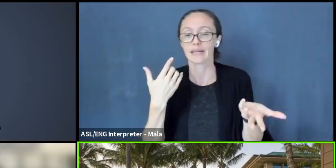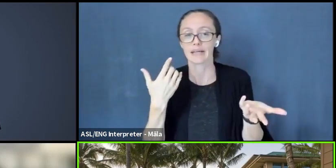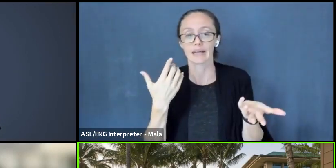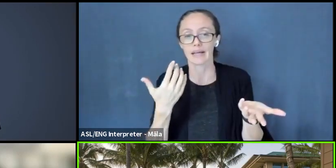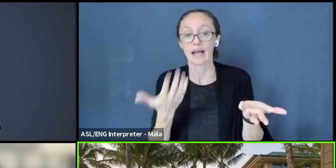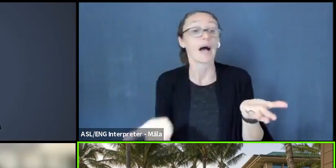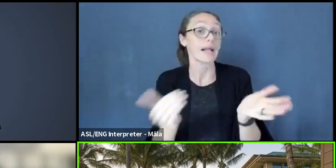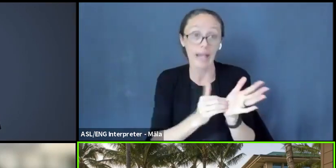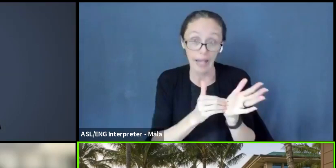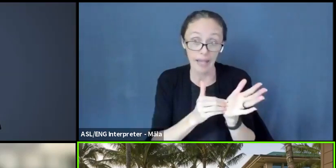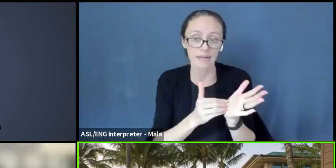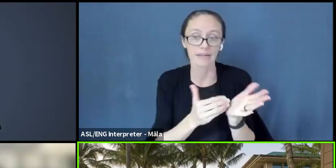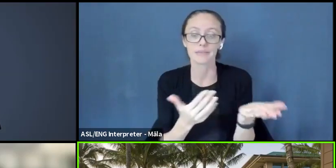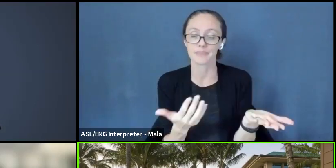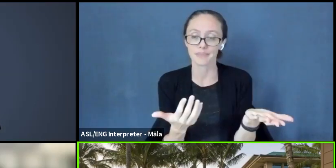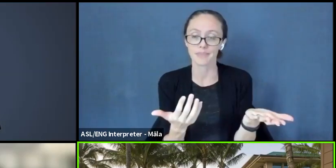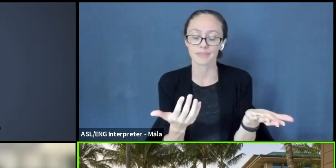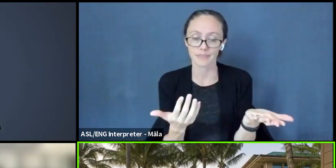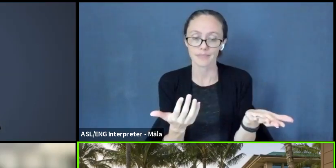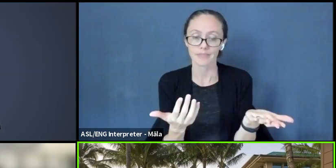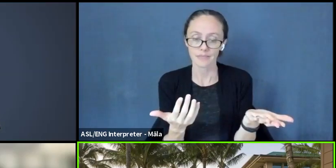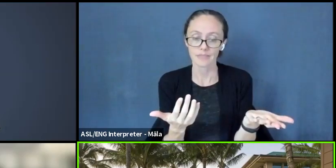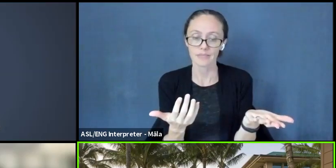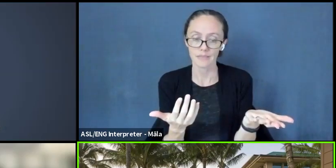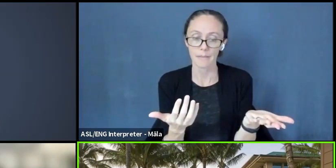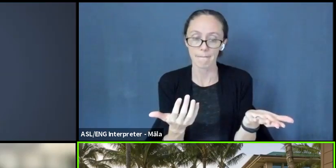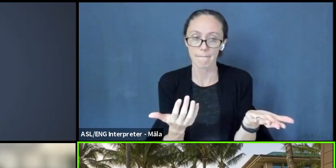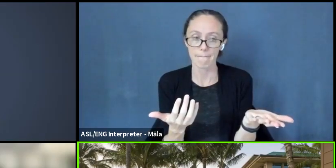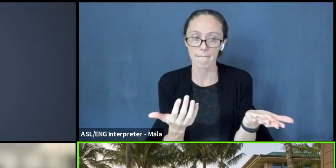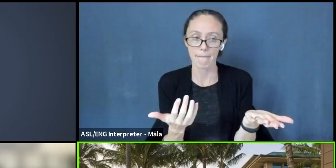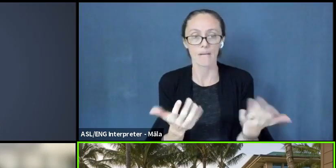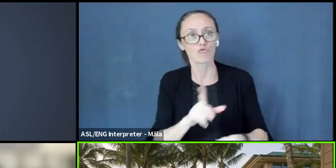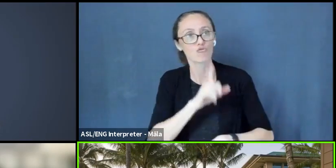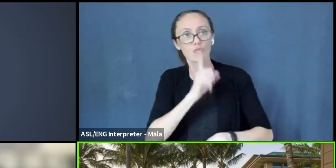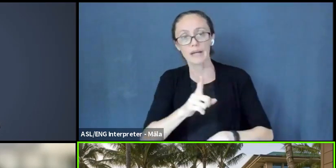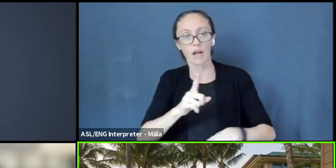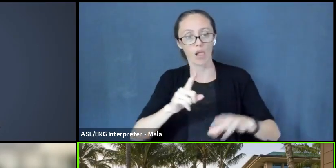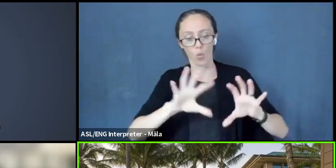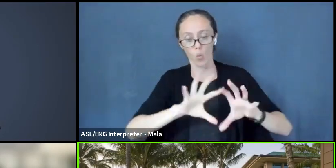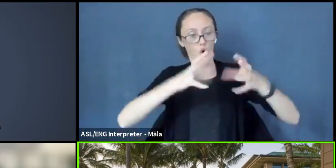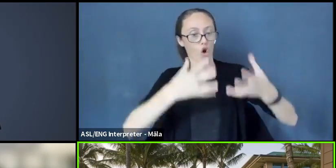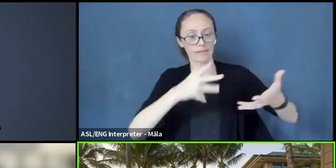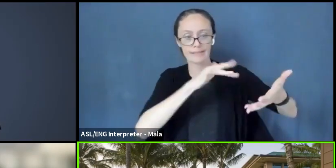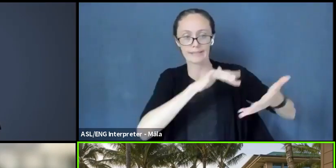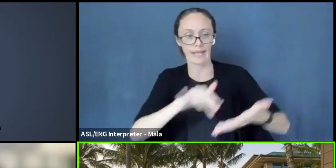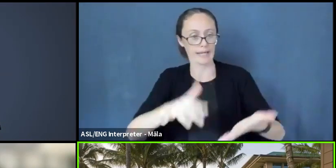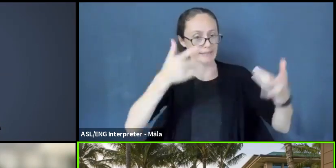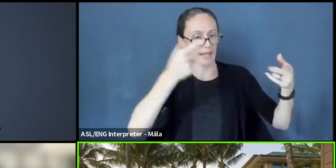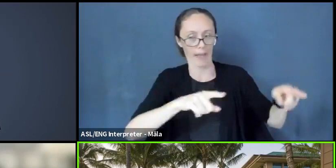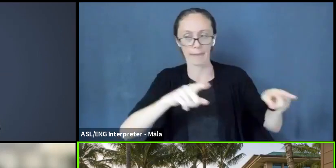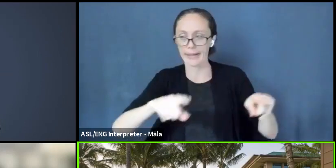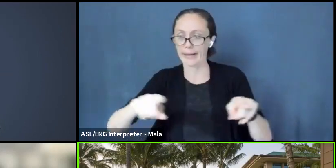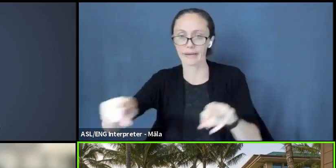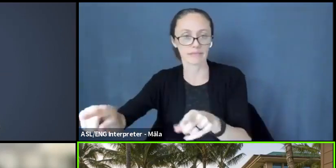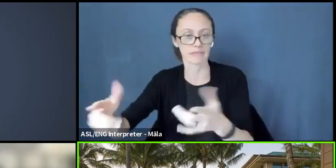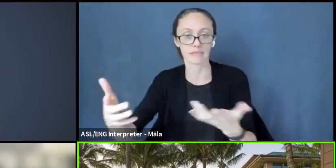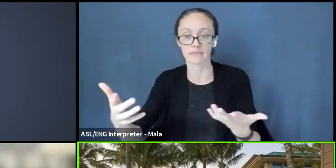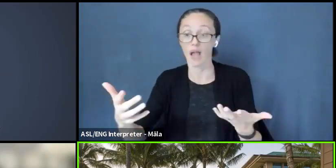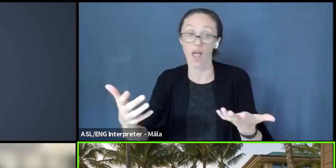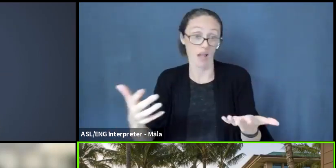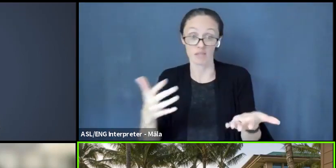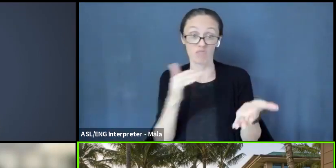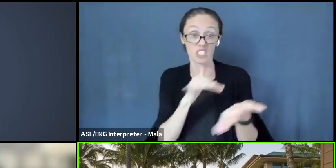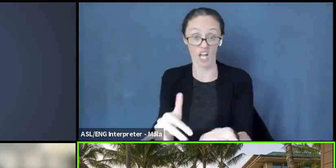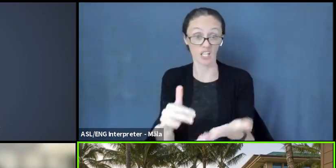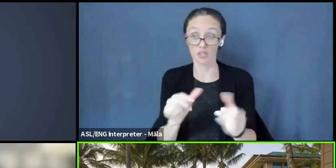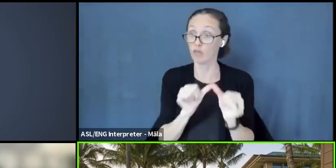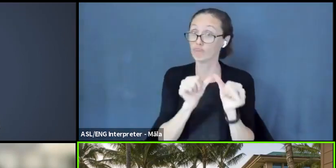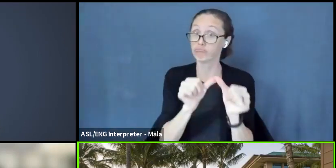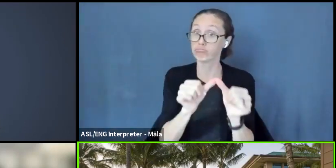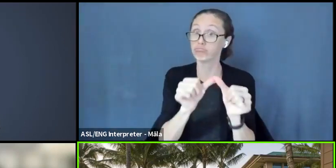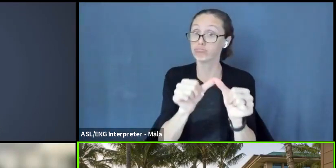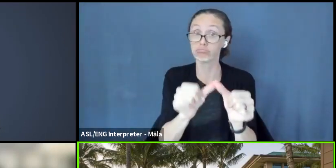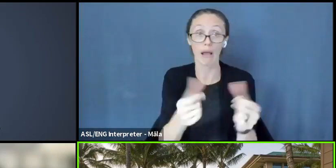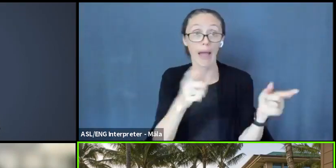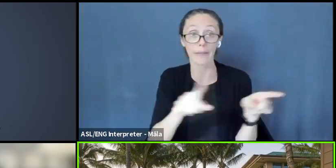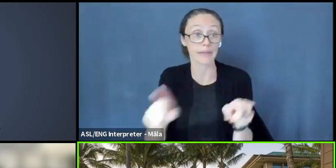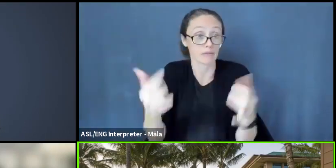the real world studies are being done, and studies ongoing all the time, and as more